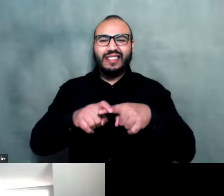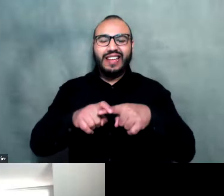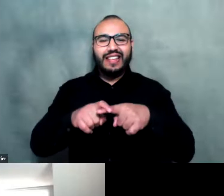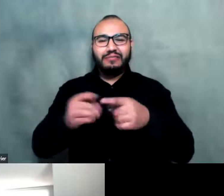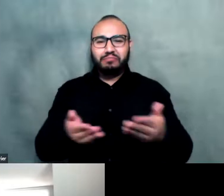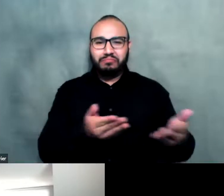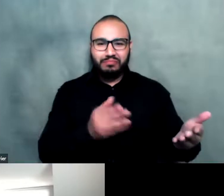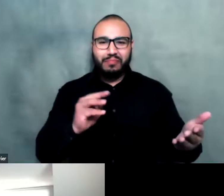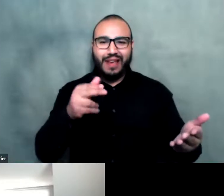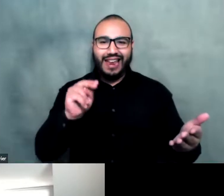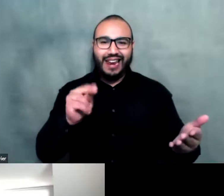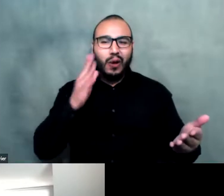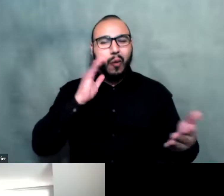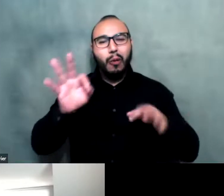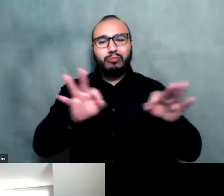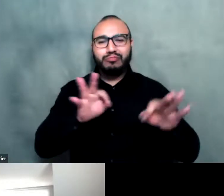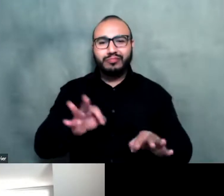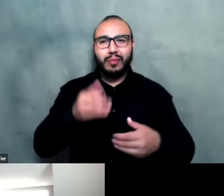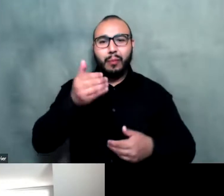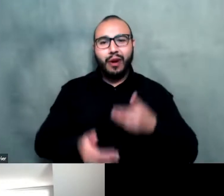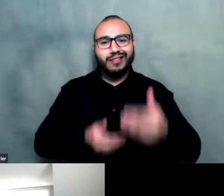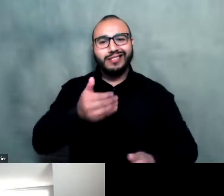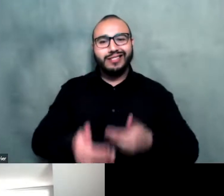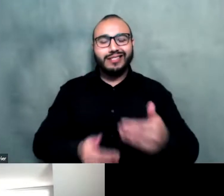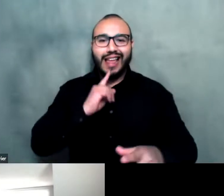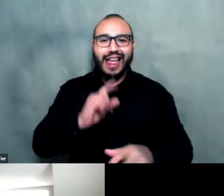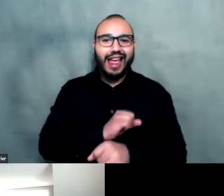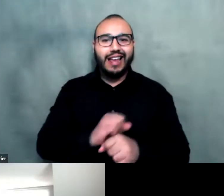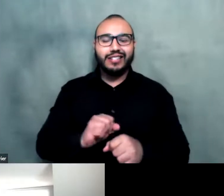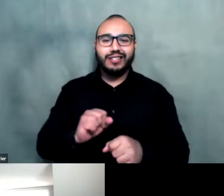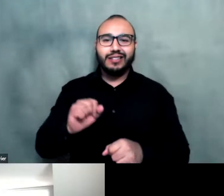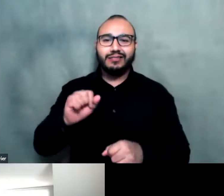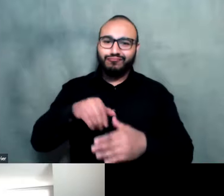gonna step us through the process of actually getting logged into Adobe Sign.